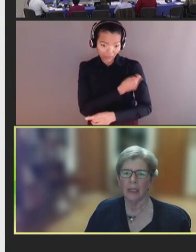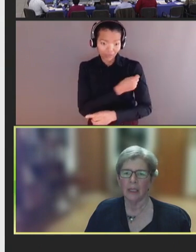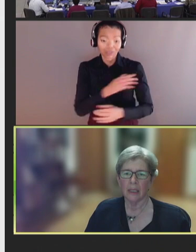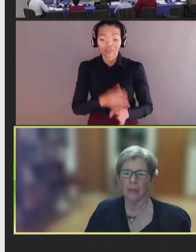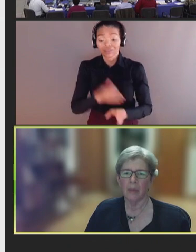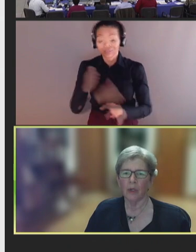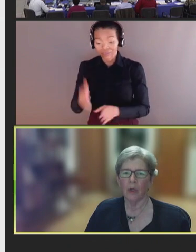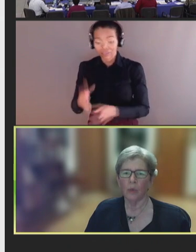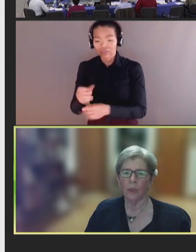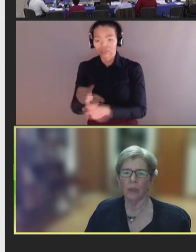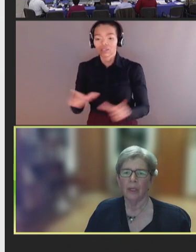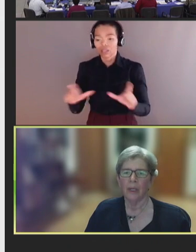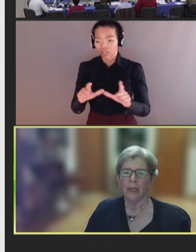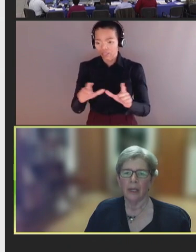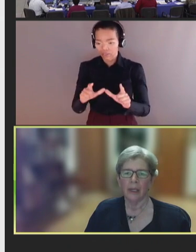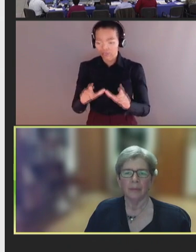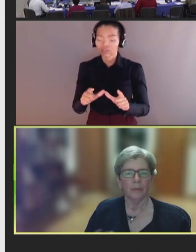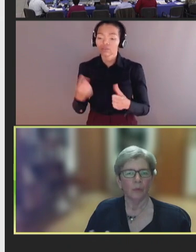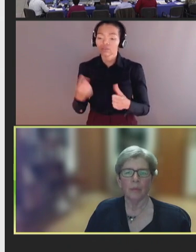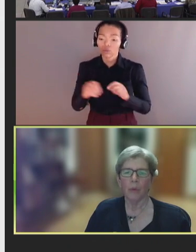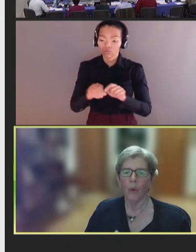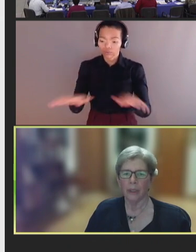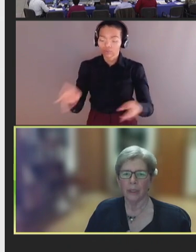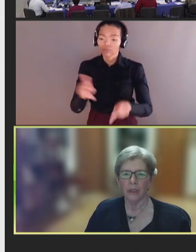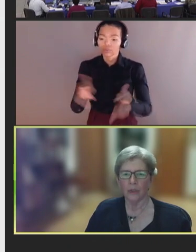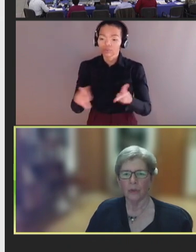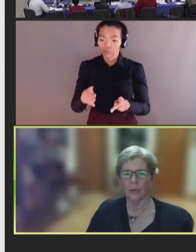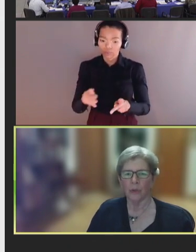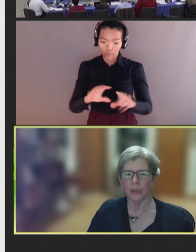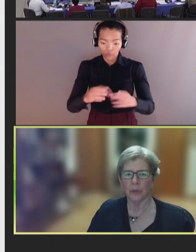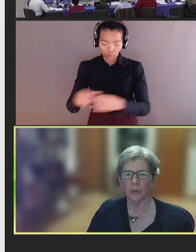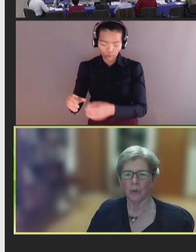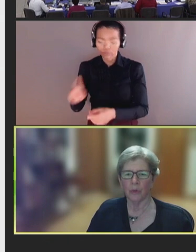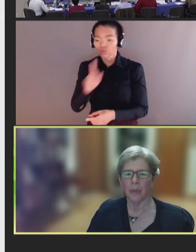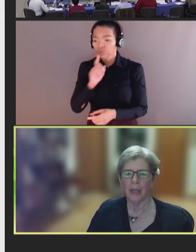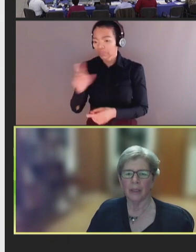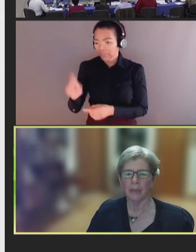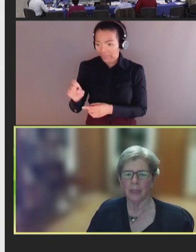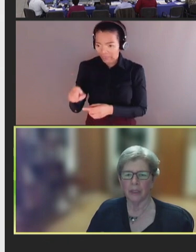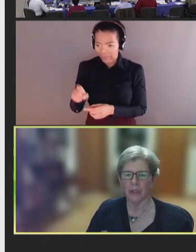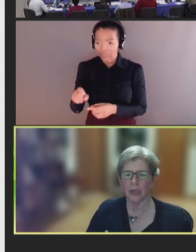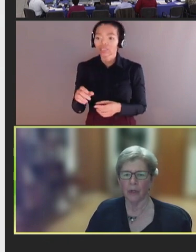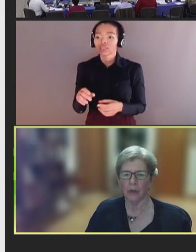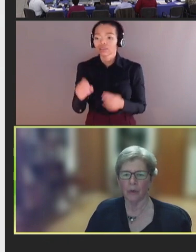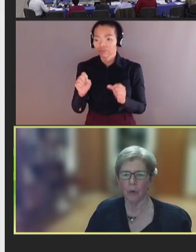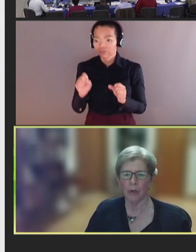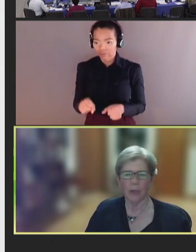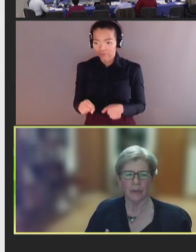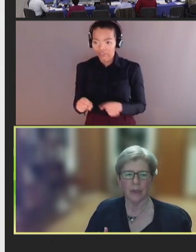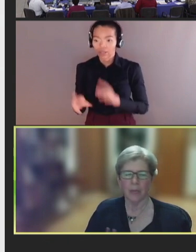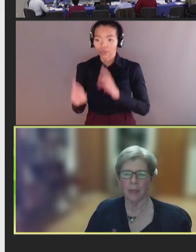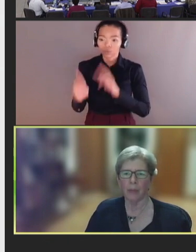need them and who will report into the principal group and the ministerial board as they make